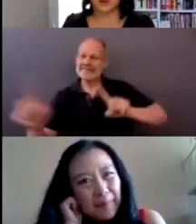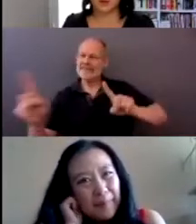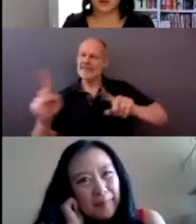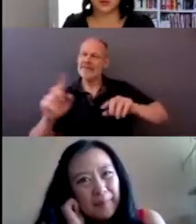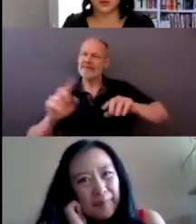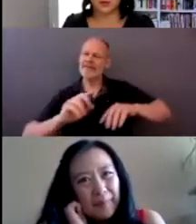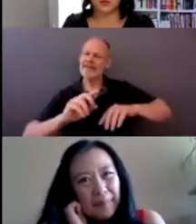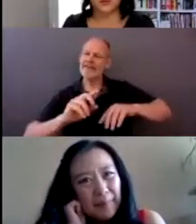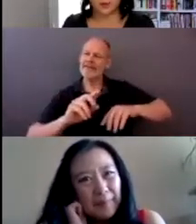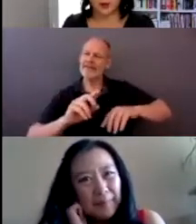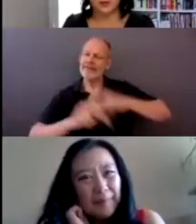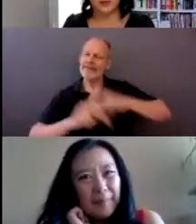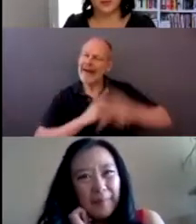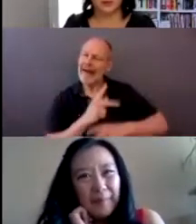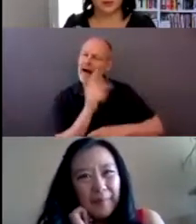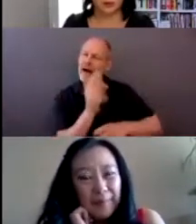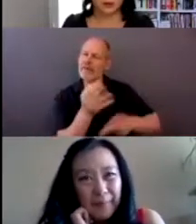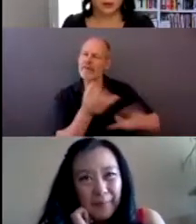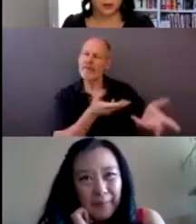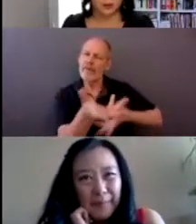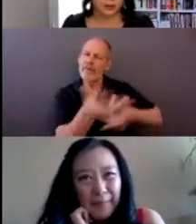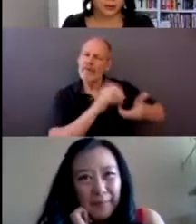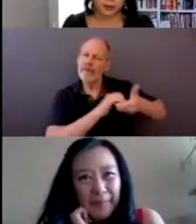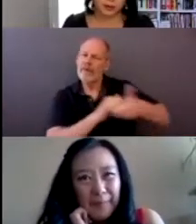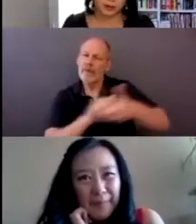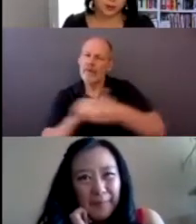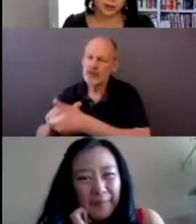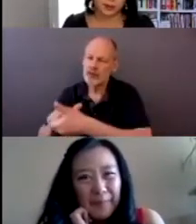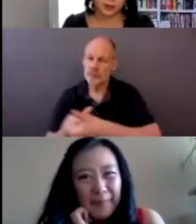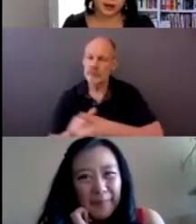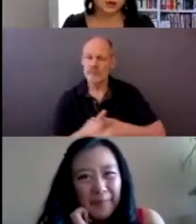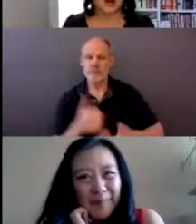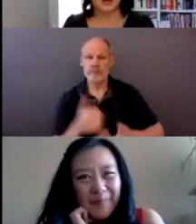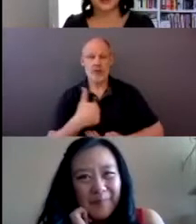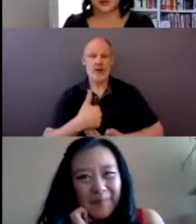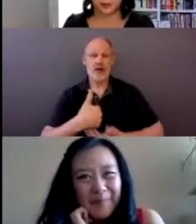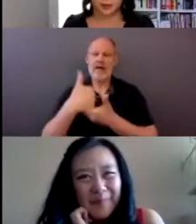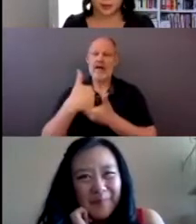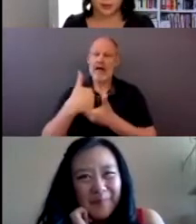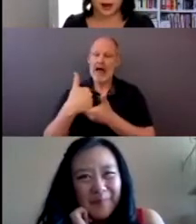This will inform how we may bring in-person experiences back or hybrid experiences back